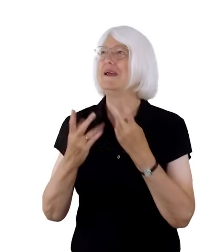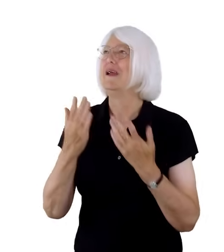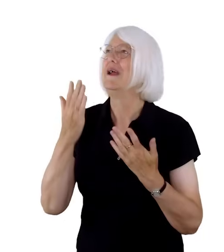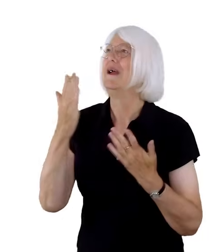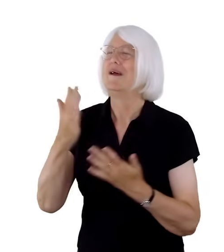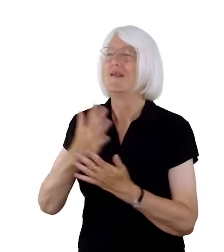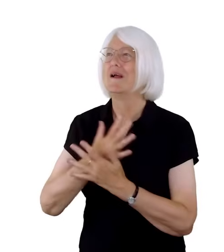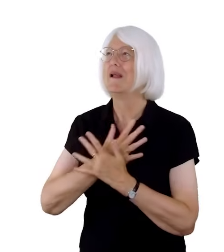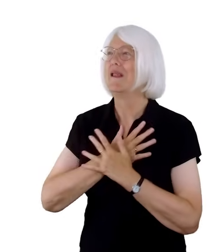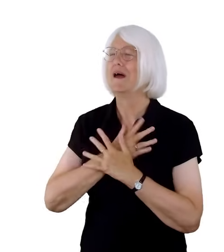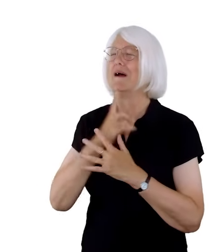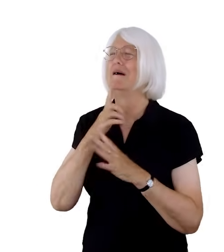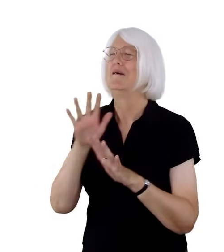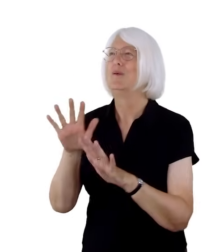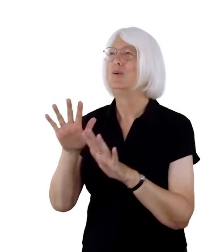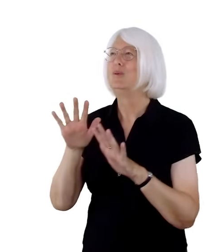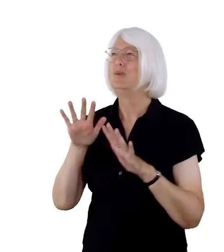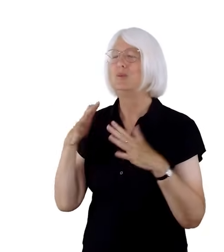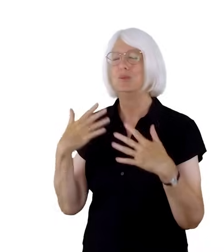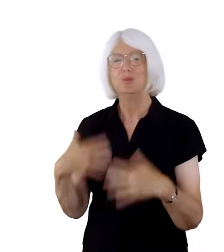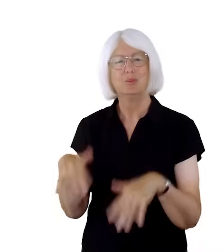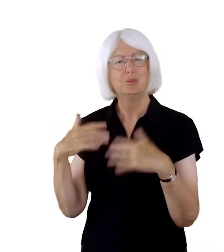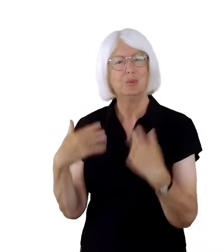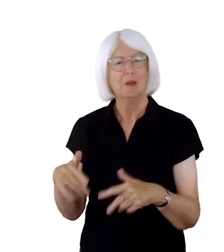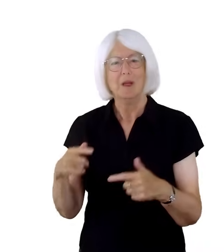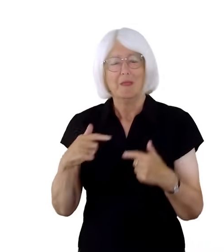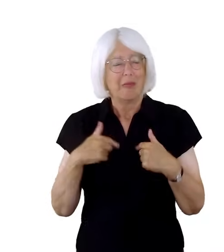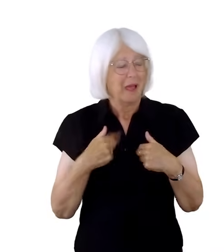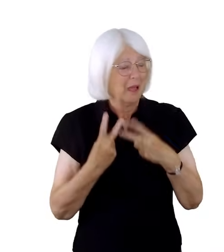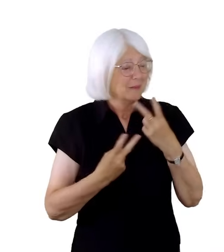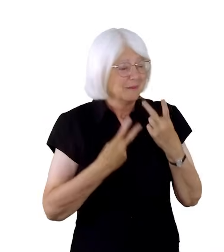And sing the love amazing